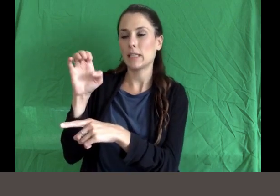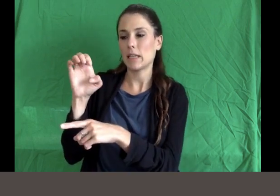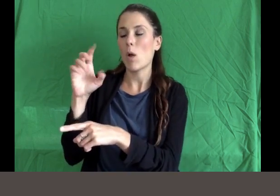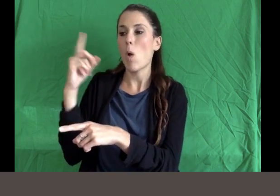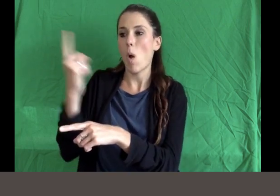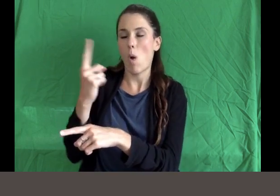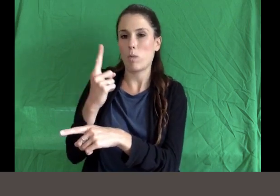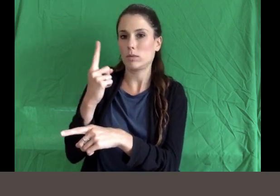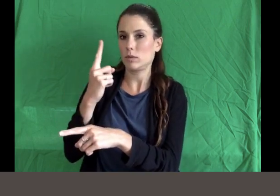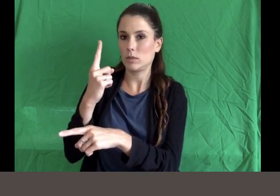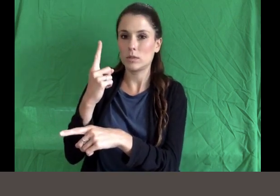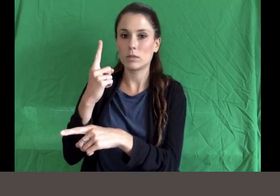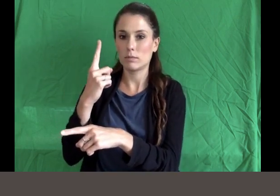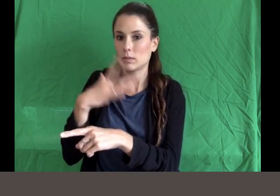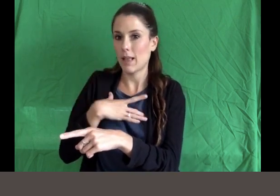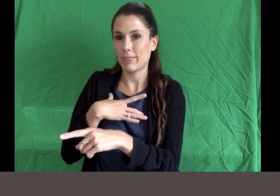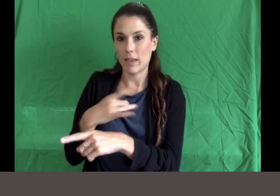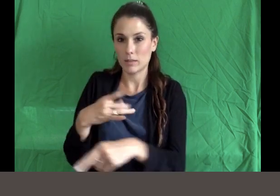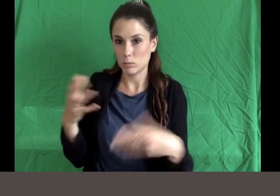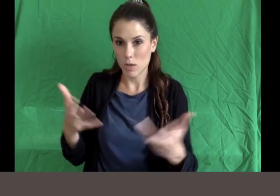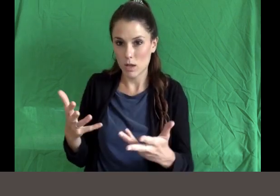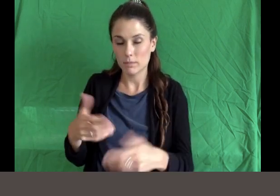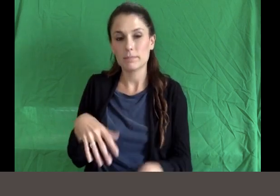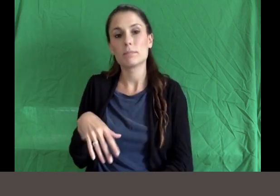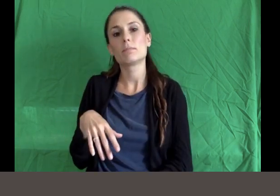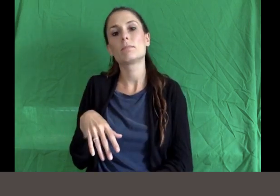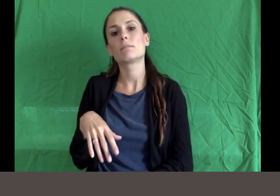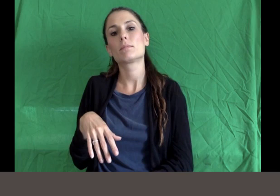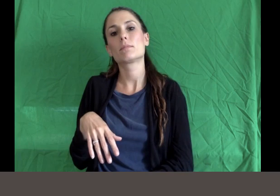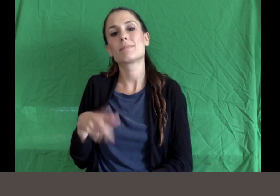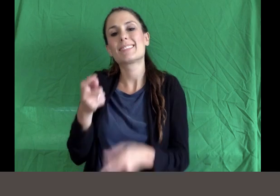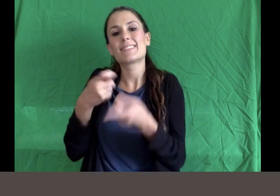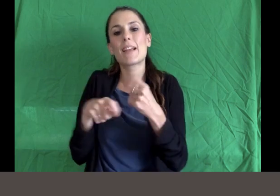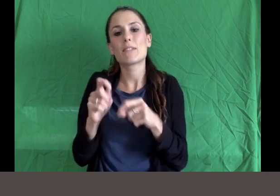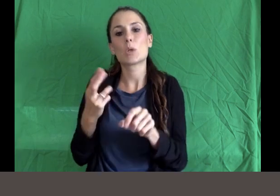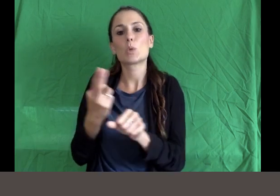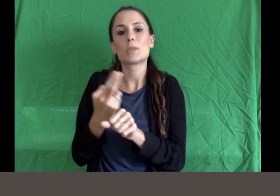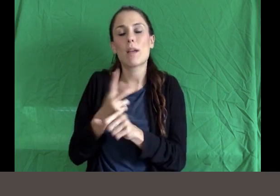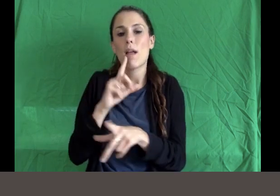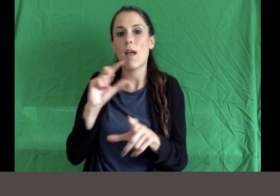we can simply use a grid that's the same color as our background color so in this case white